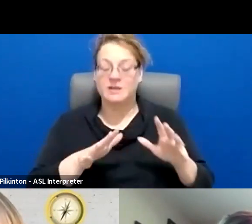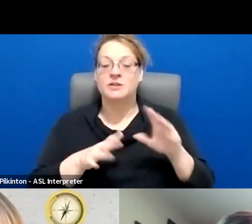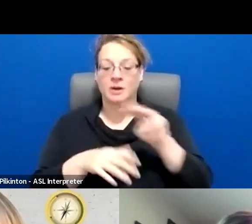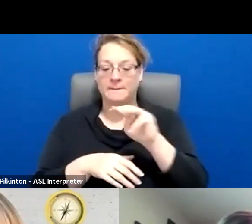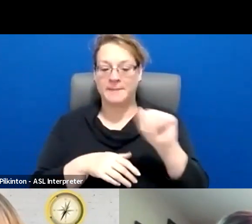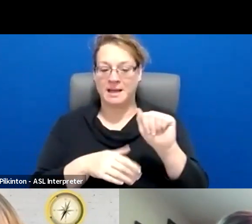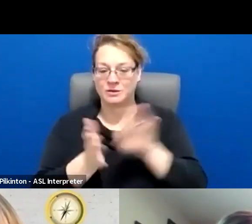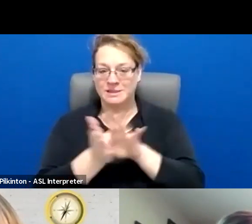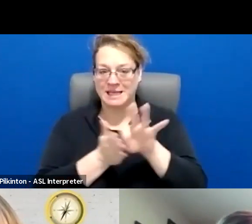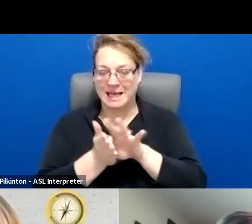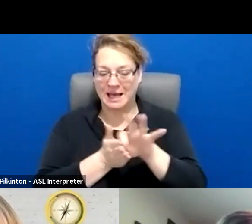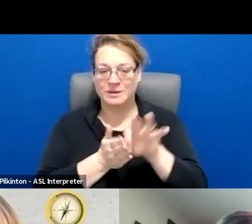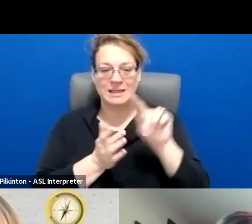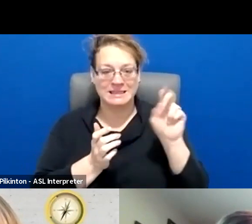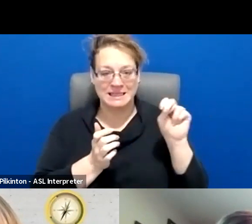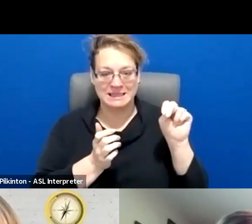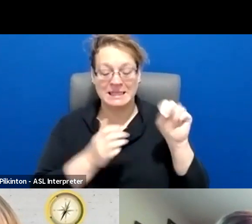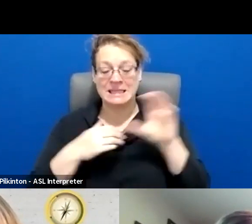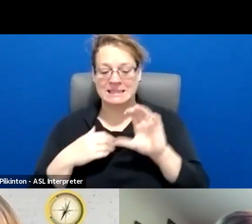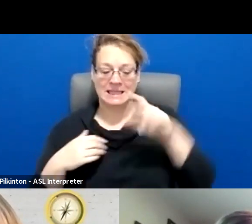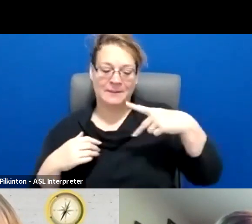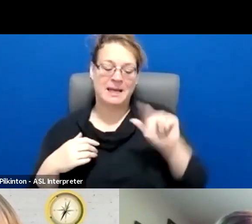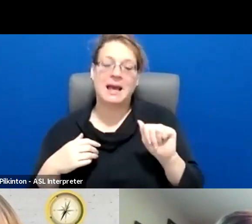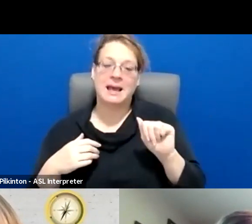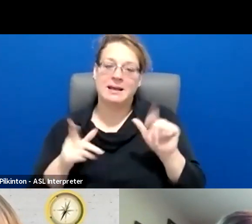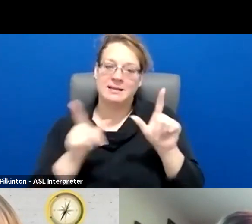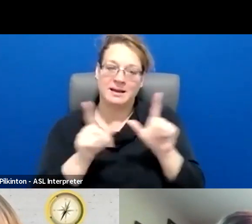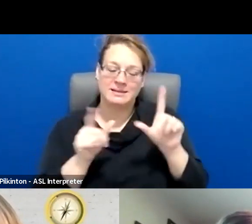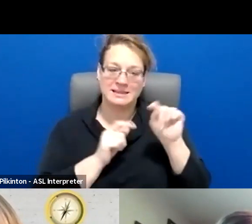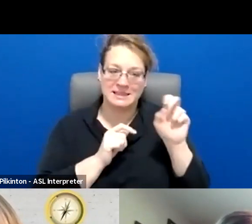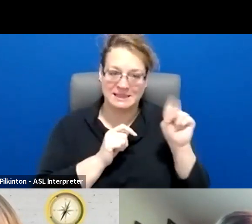She began her work with EY in 2009 as an intern. She has grown with the company.